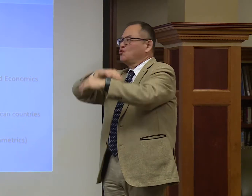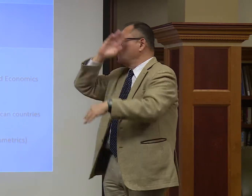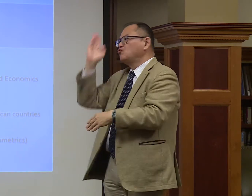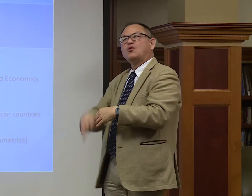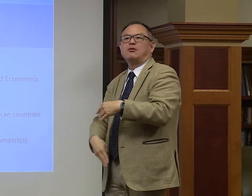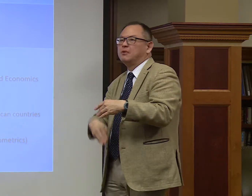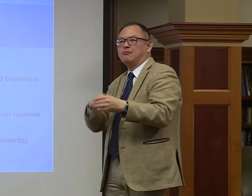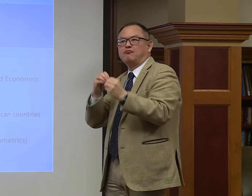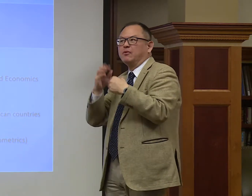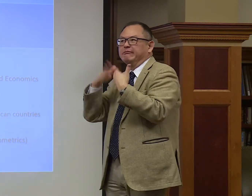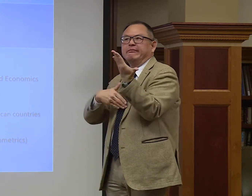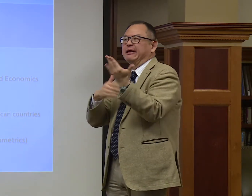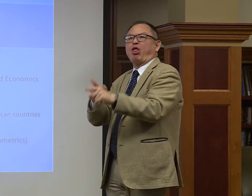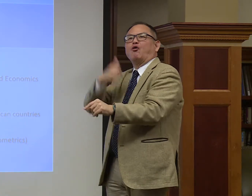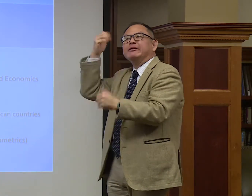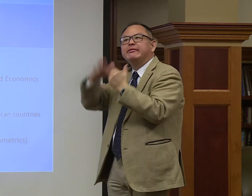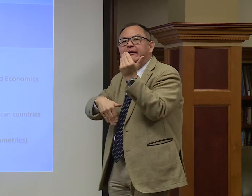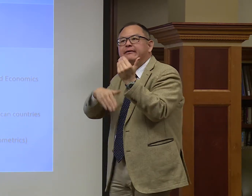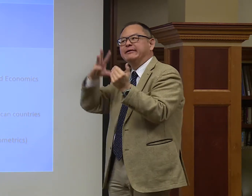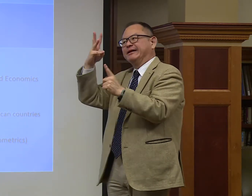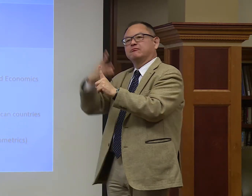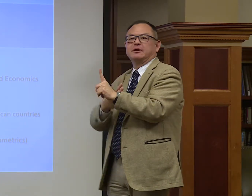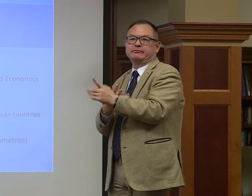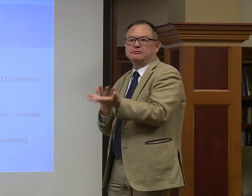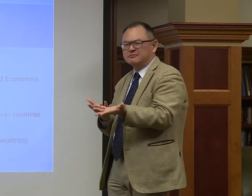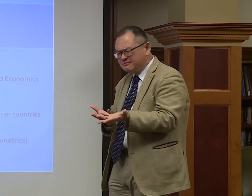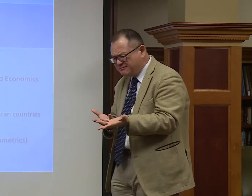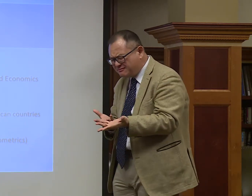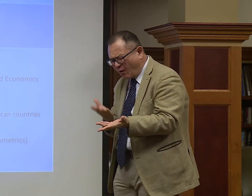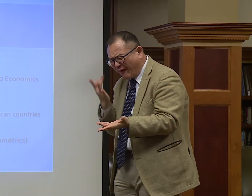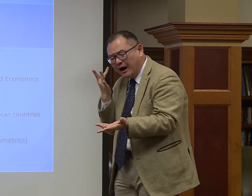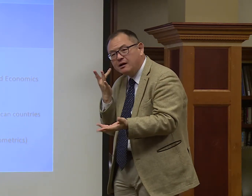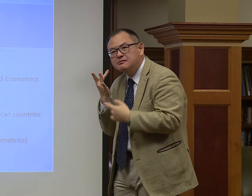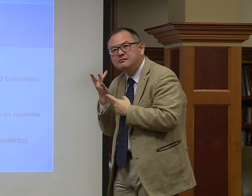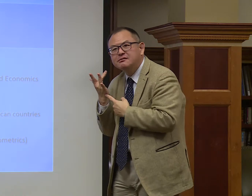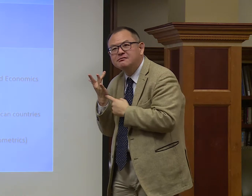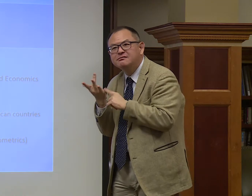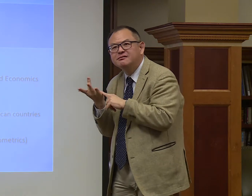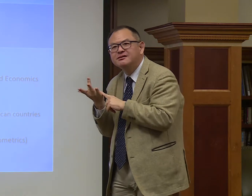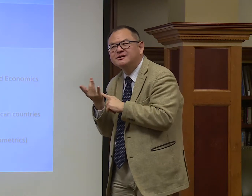but many of those Deaf individuals didn't have work longer than 6 months at a time,